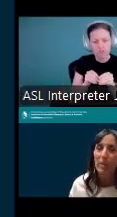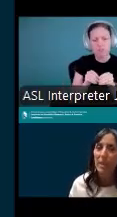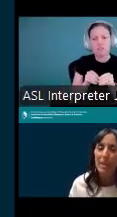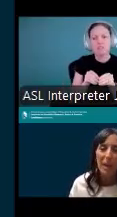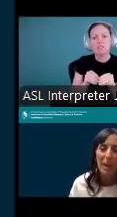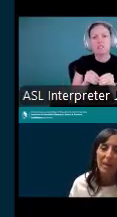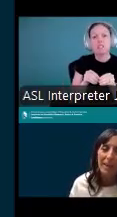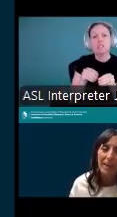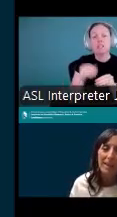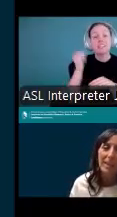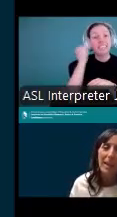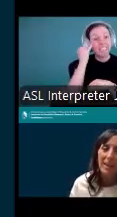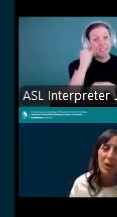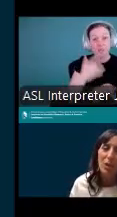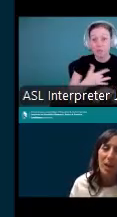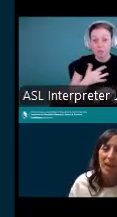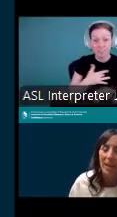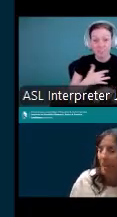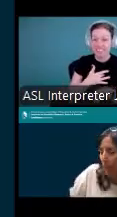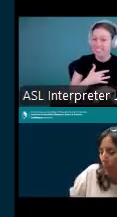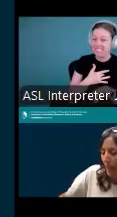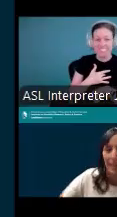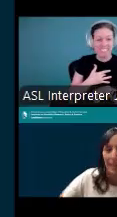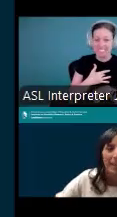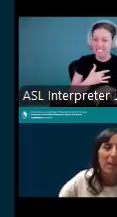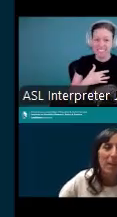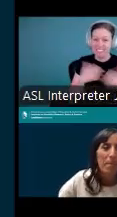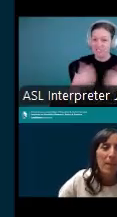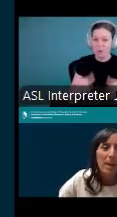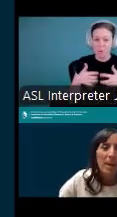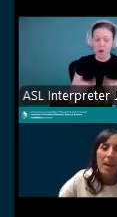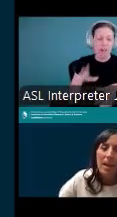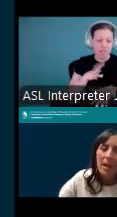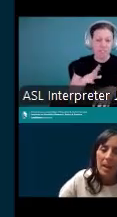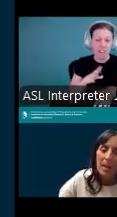feelings about that, I guess you can go ahead and leave. If